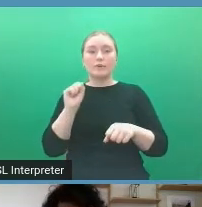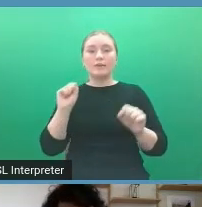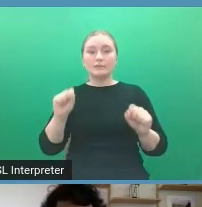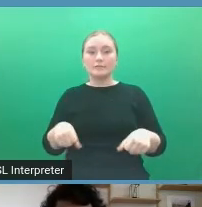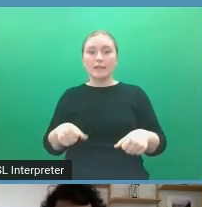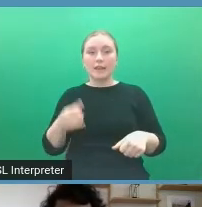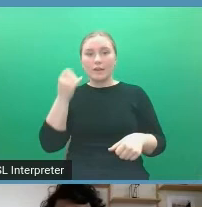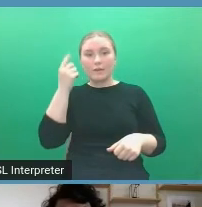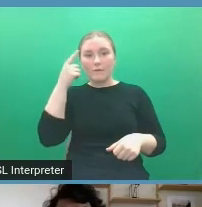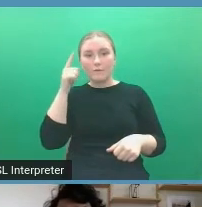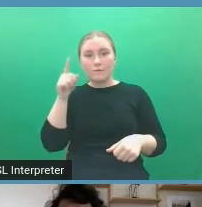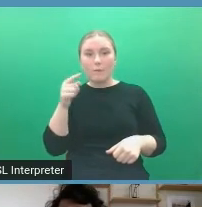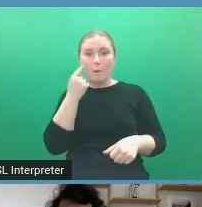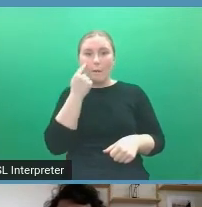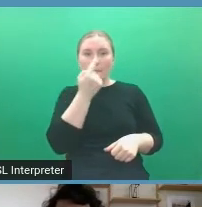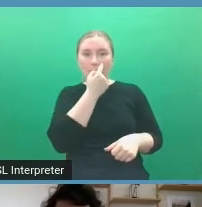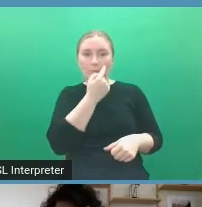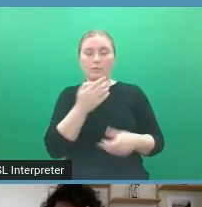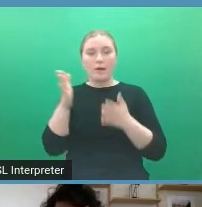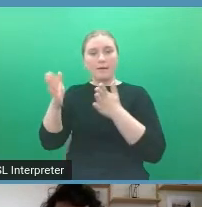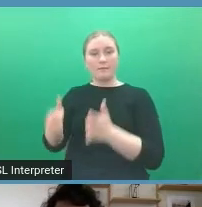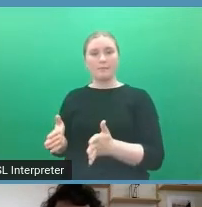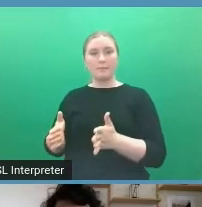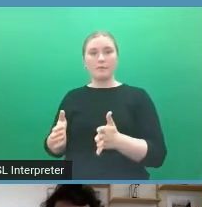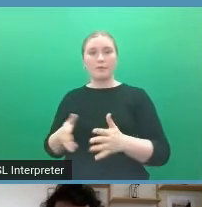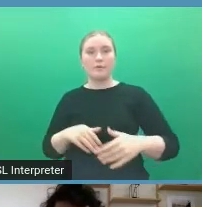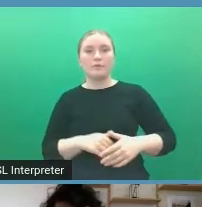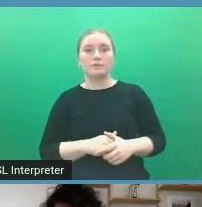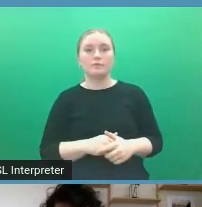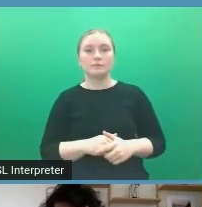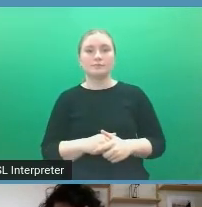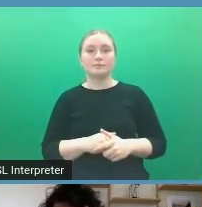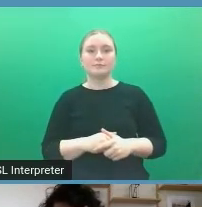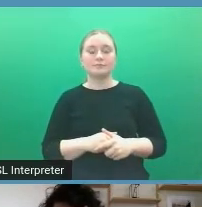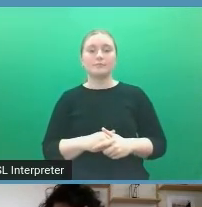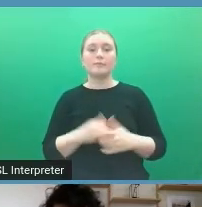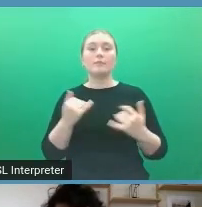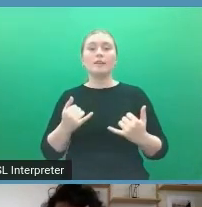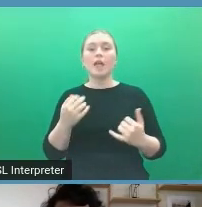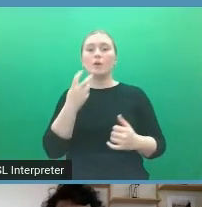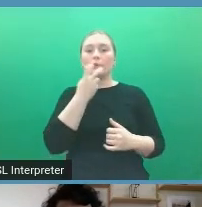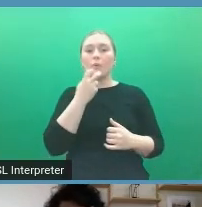on the object they can be clicked and you can hear an oral history by the creator of the object